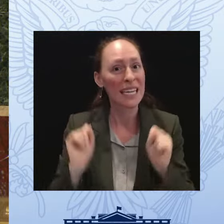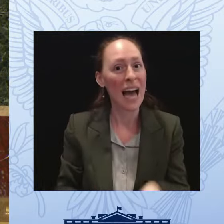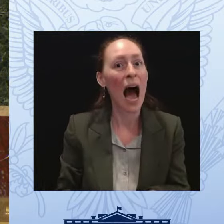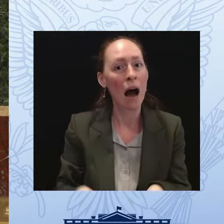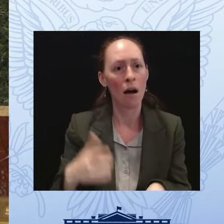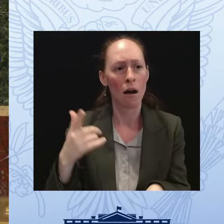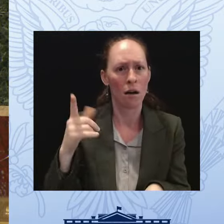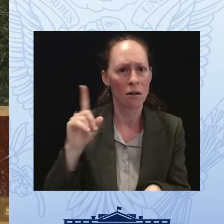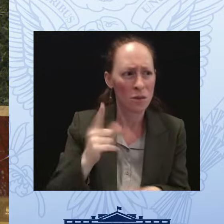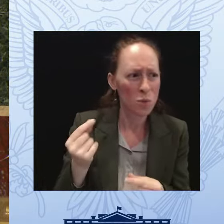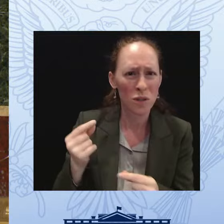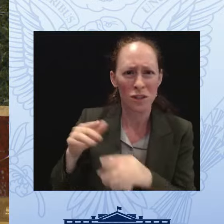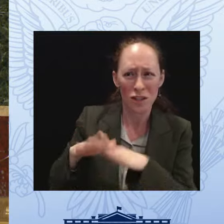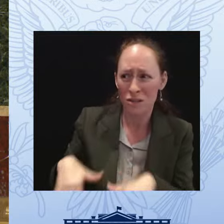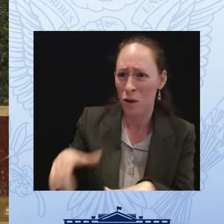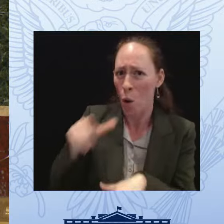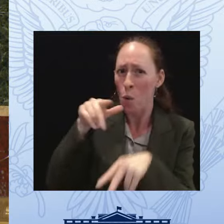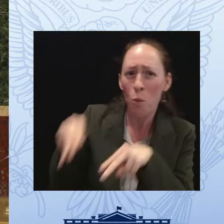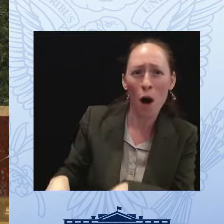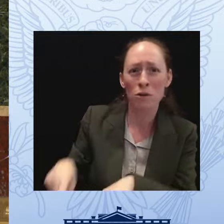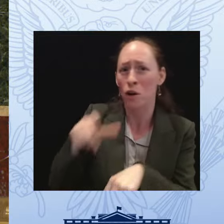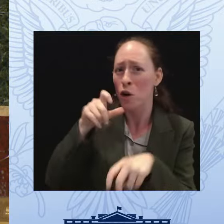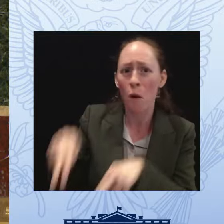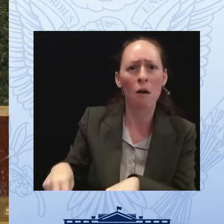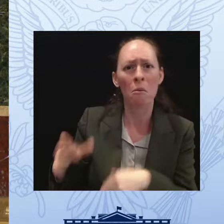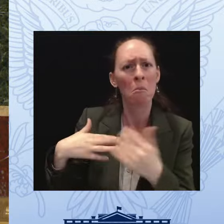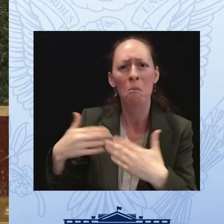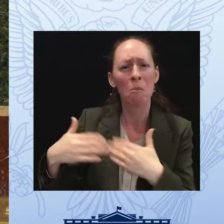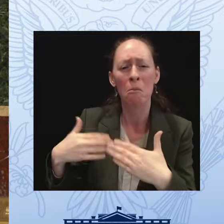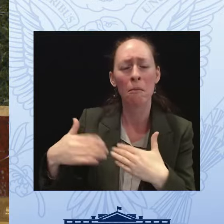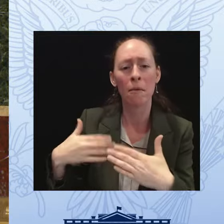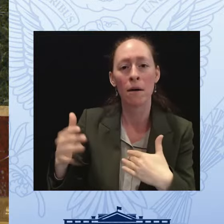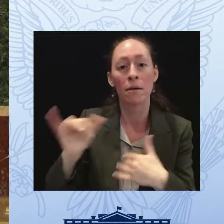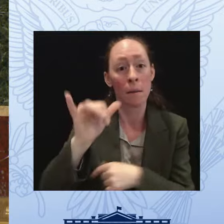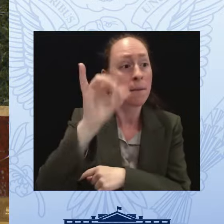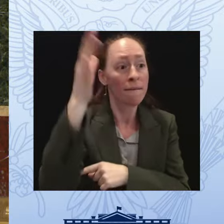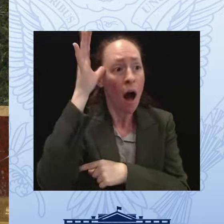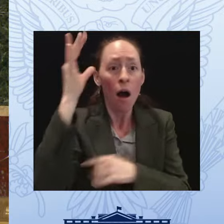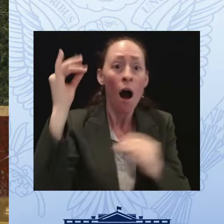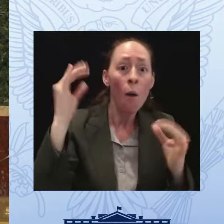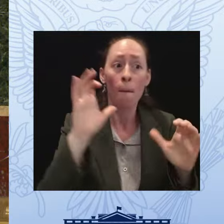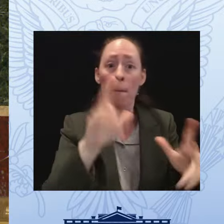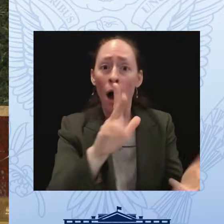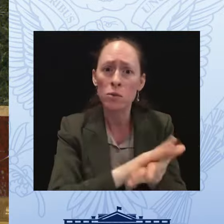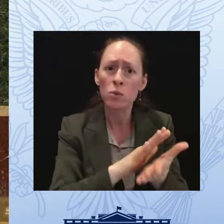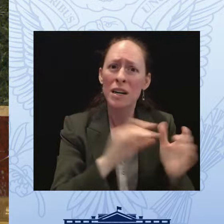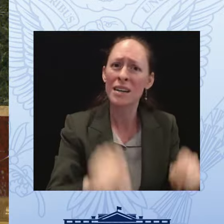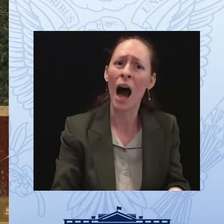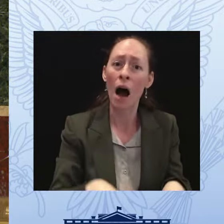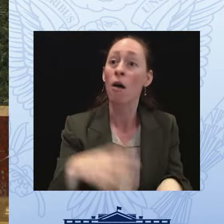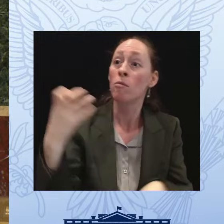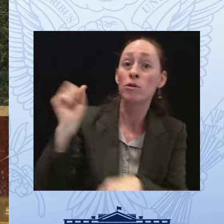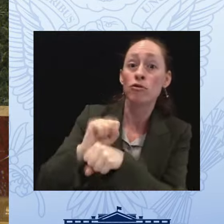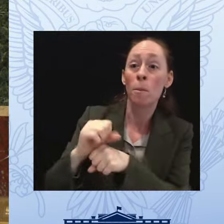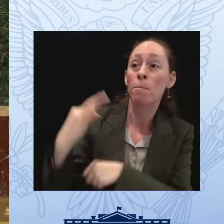when parents don't have to choose between paying grocery bills and paying the childcare provider.